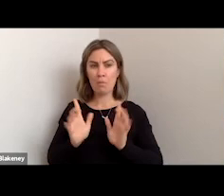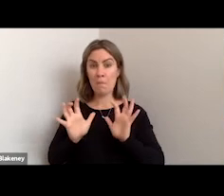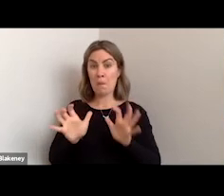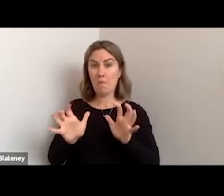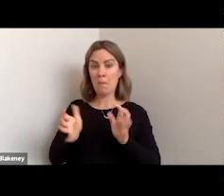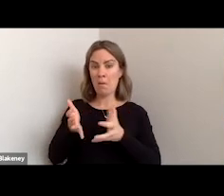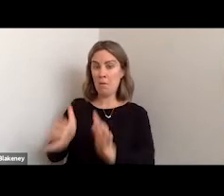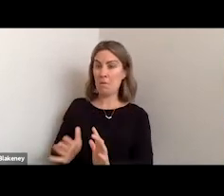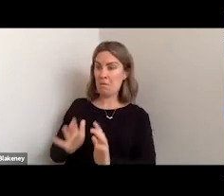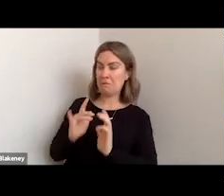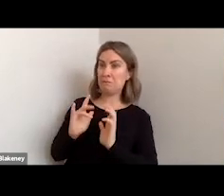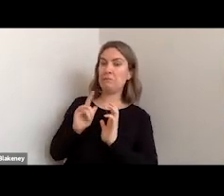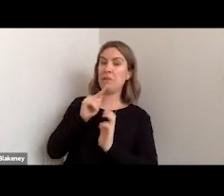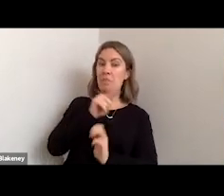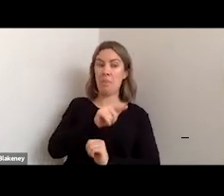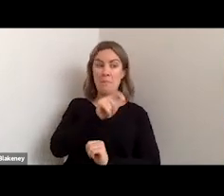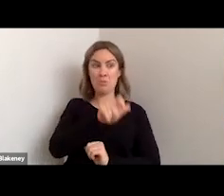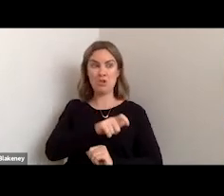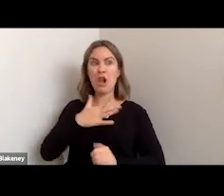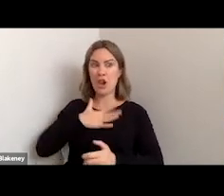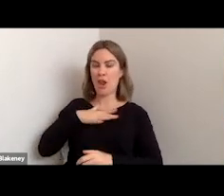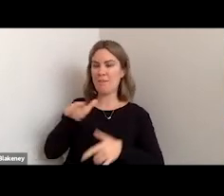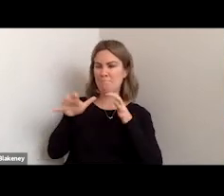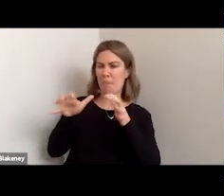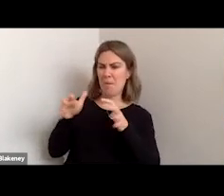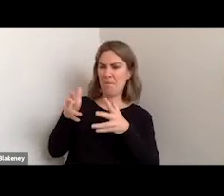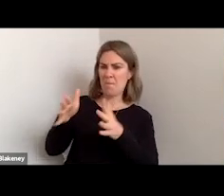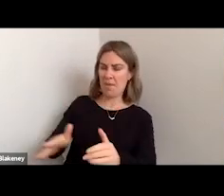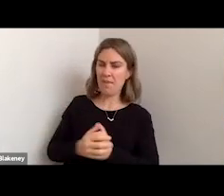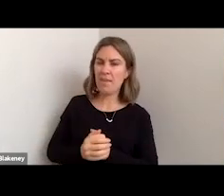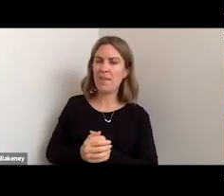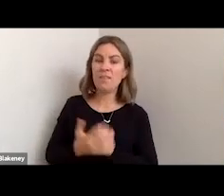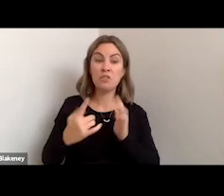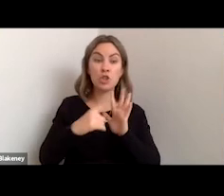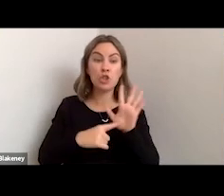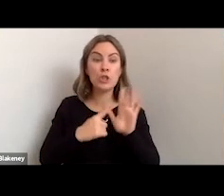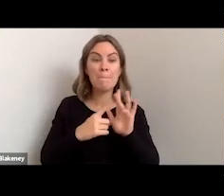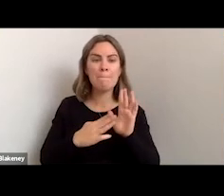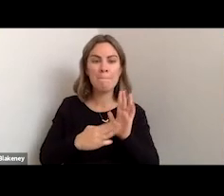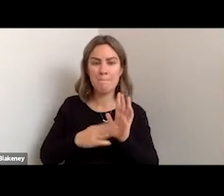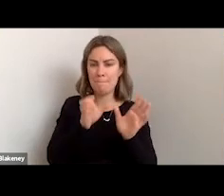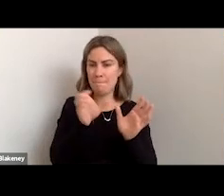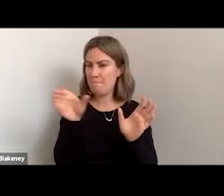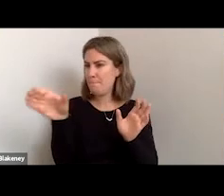and then we have Jim, who likes traditional operas, symphonies, and